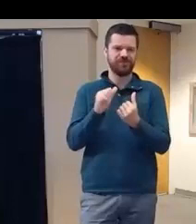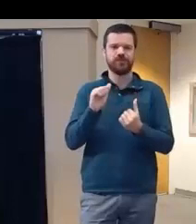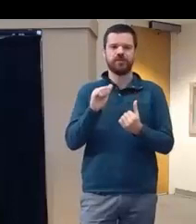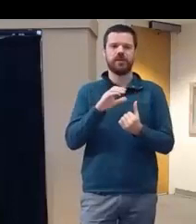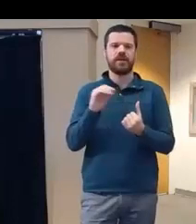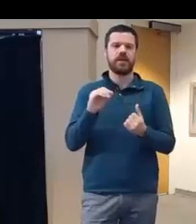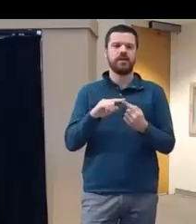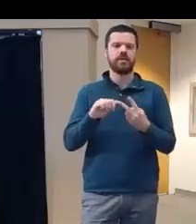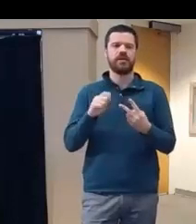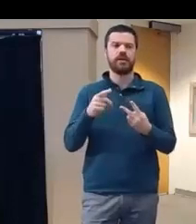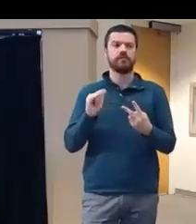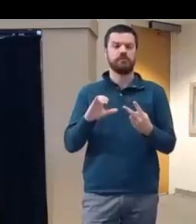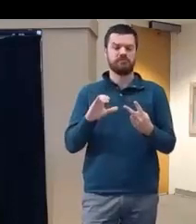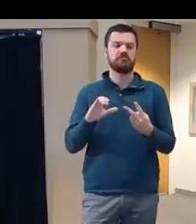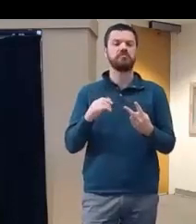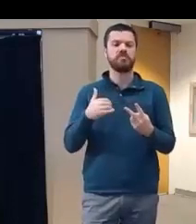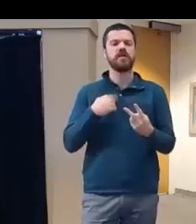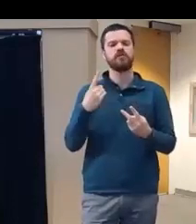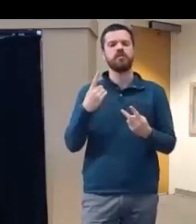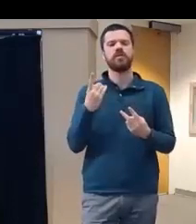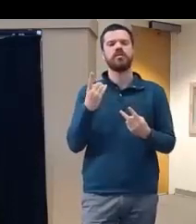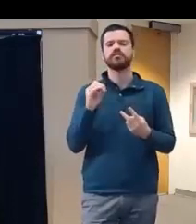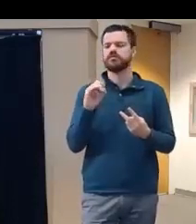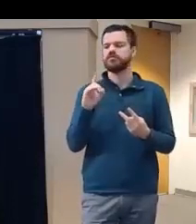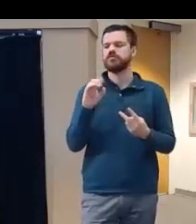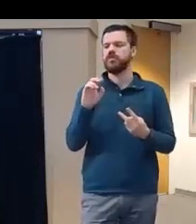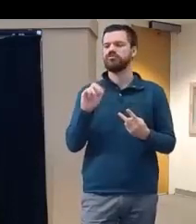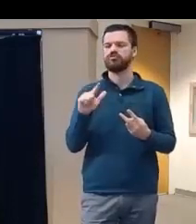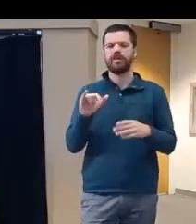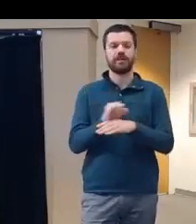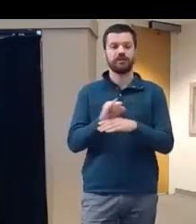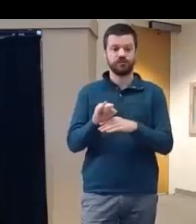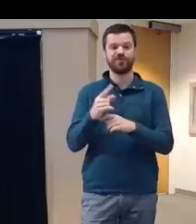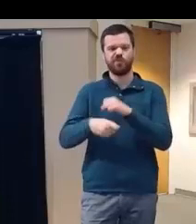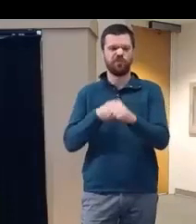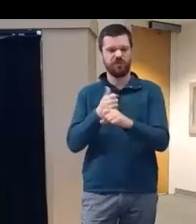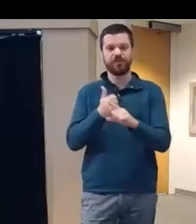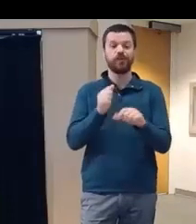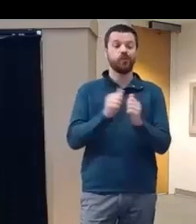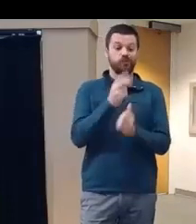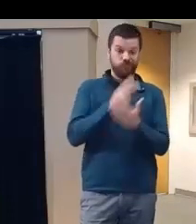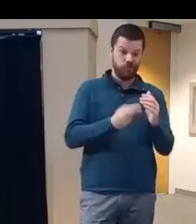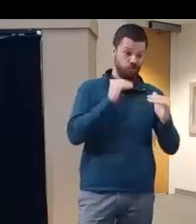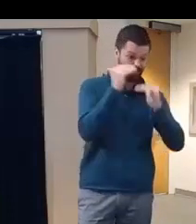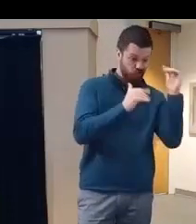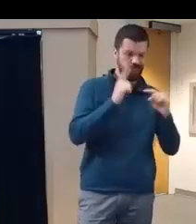we have a doctoral internship lasting one year with both adult and child tracks four positions